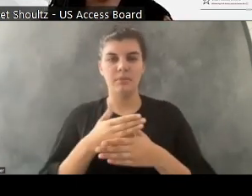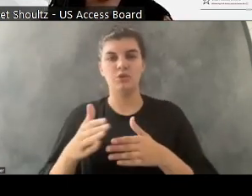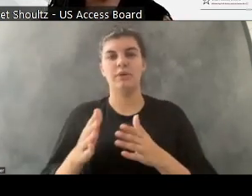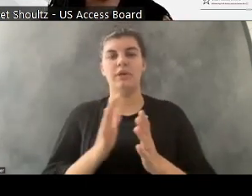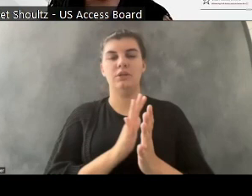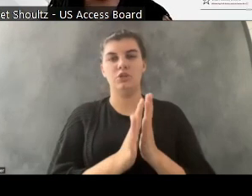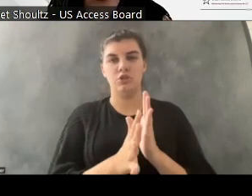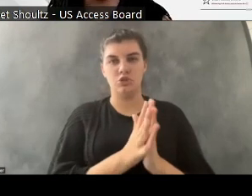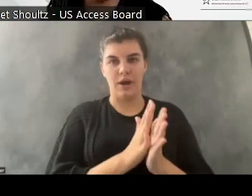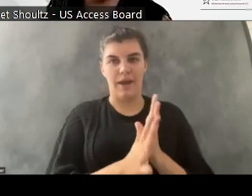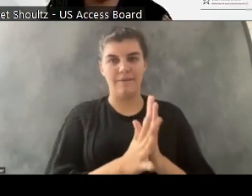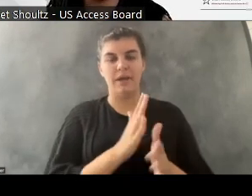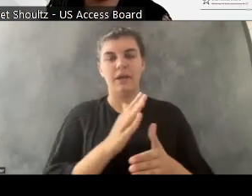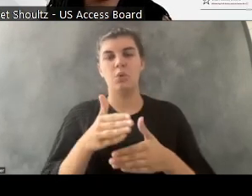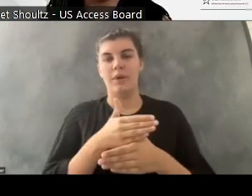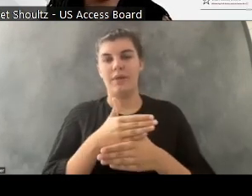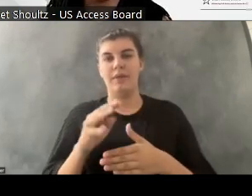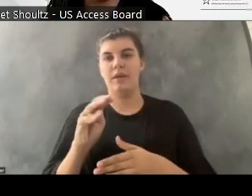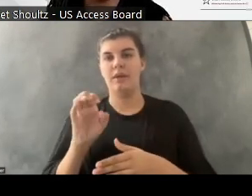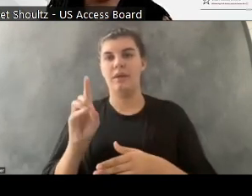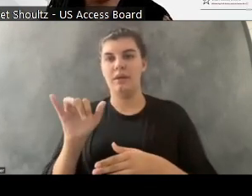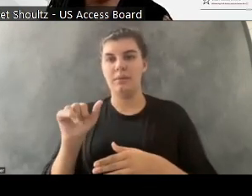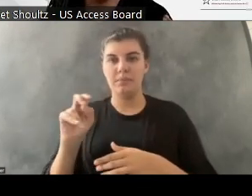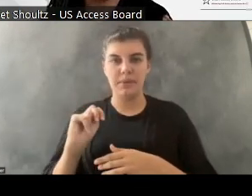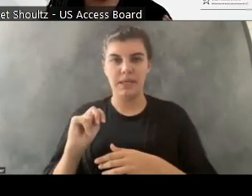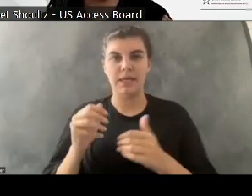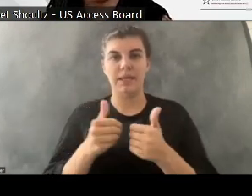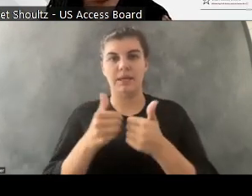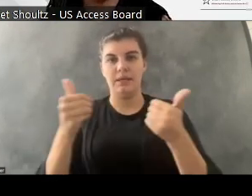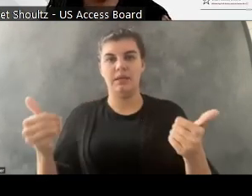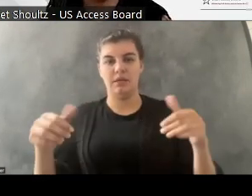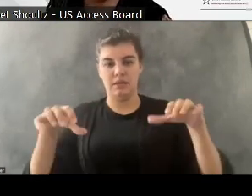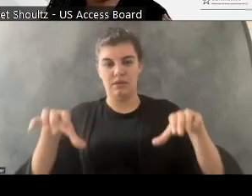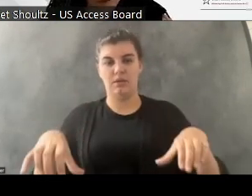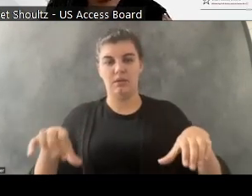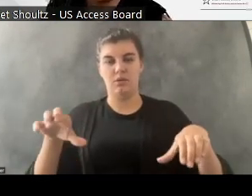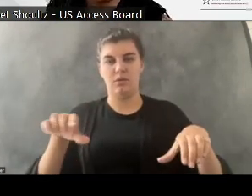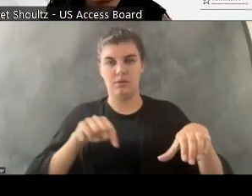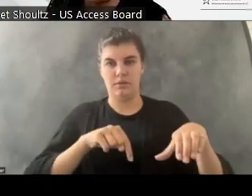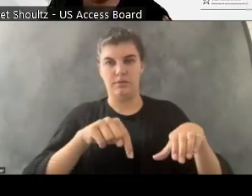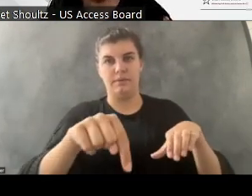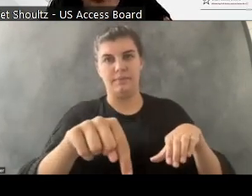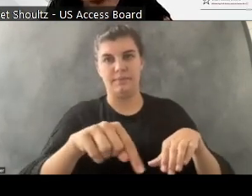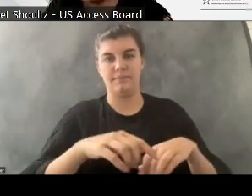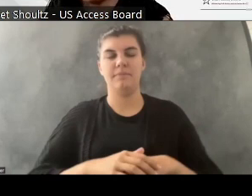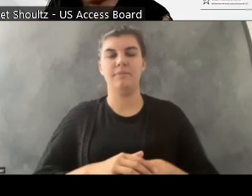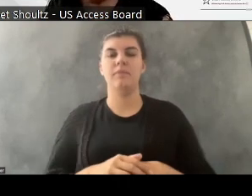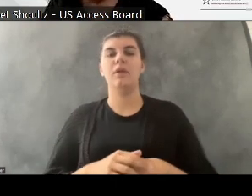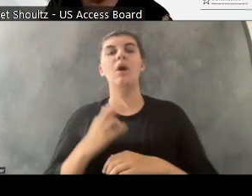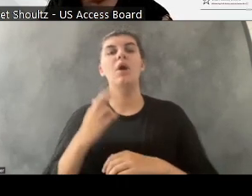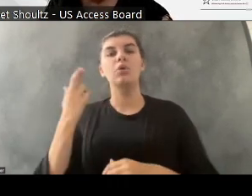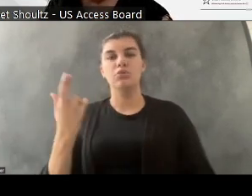for pedestrian refuge, within a median splitter island or channelizing island. And the reason